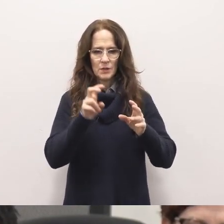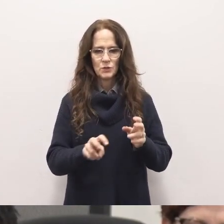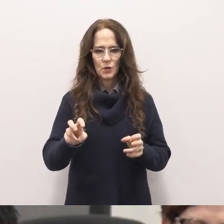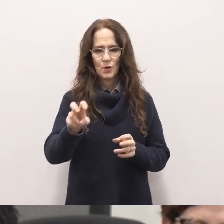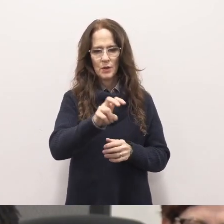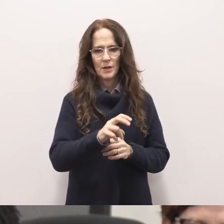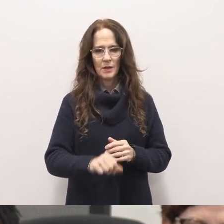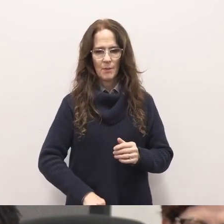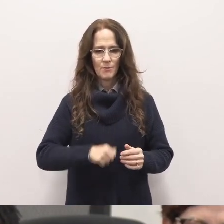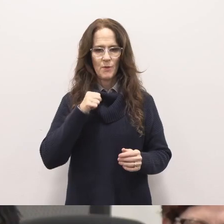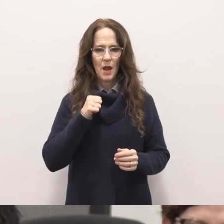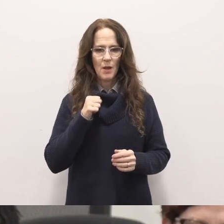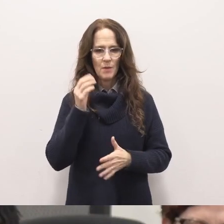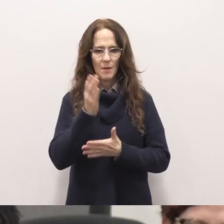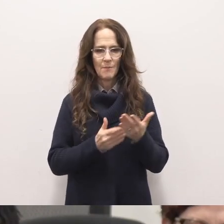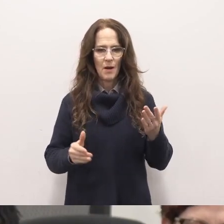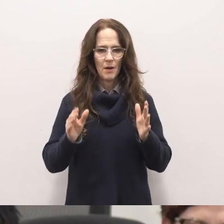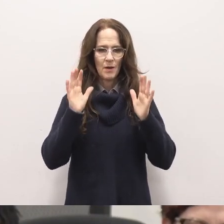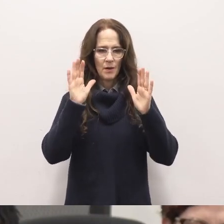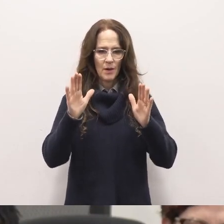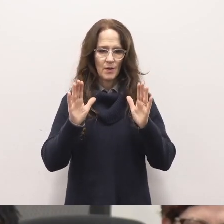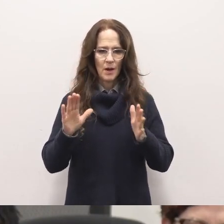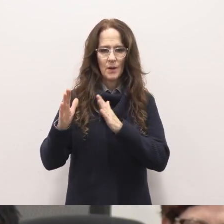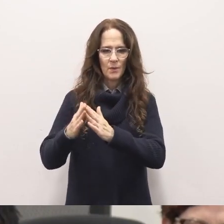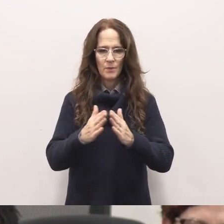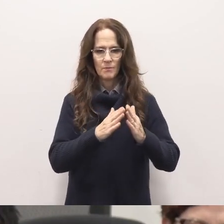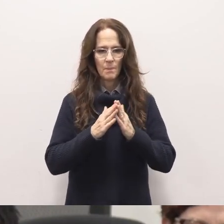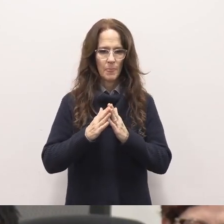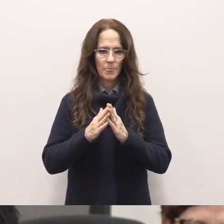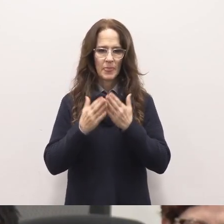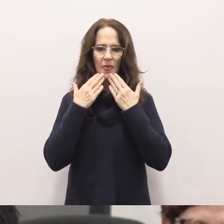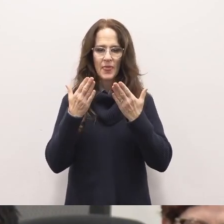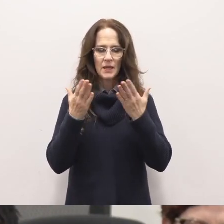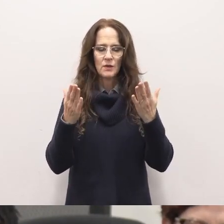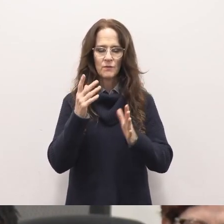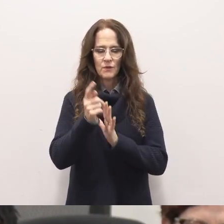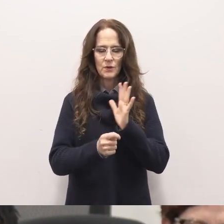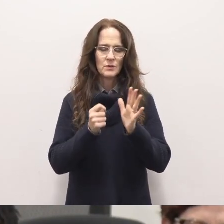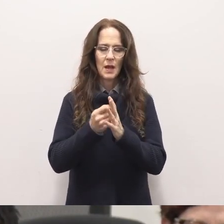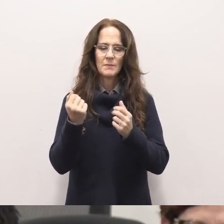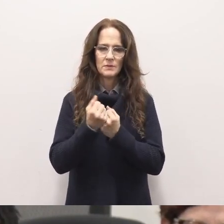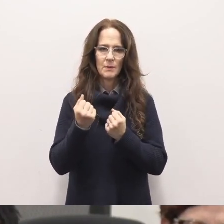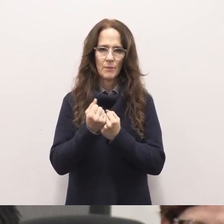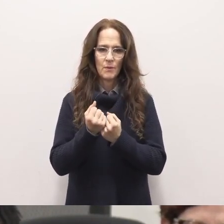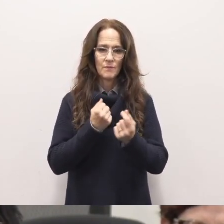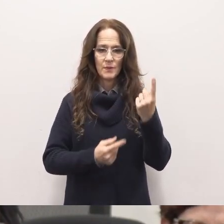I'm proud to have been a part of such a vibrant community. Thank you for your time and support. If you have any questions about Millikan,